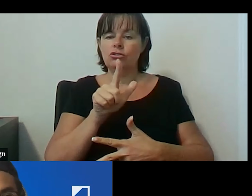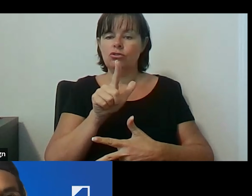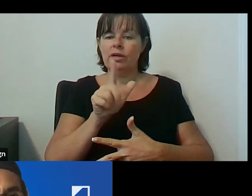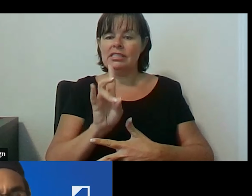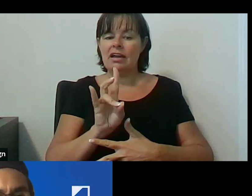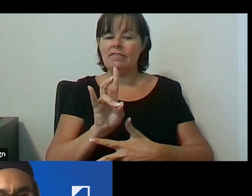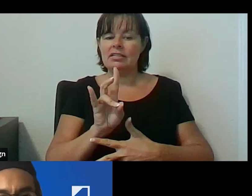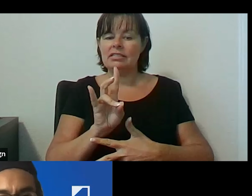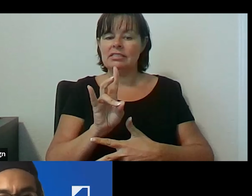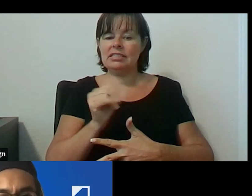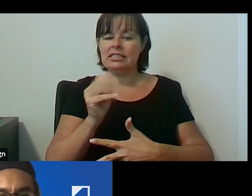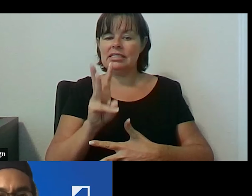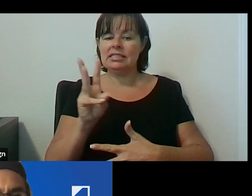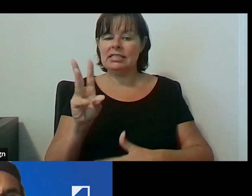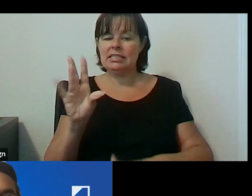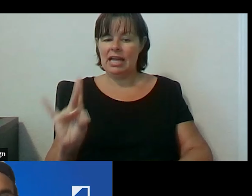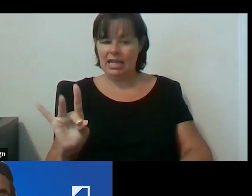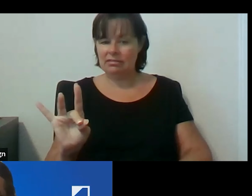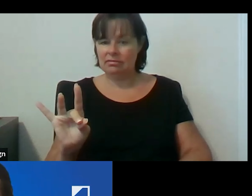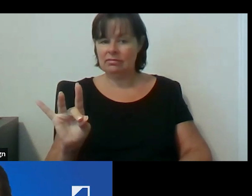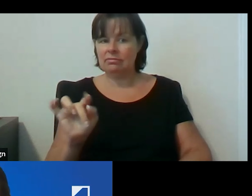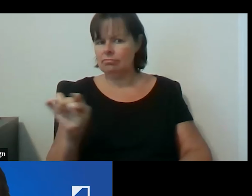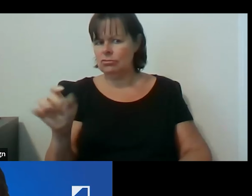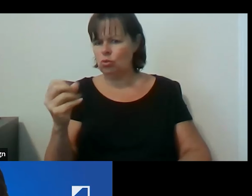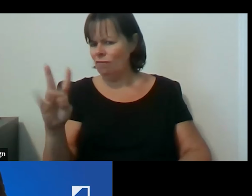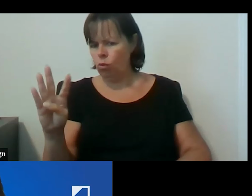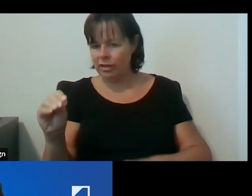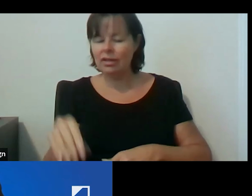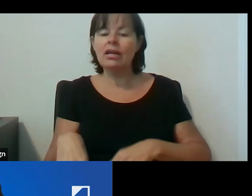so there there's a few things you you can do there and and it's the same thing as everything else Vic